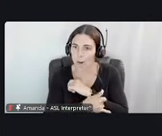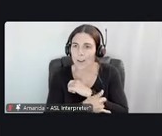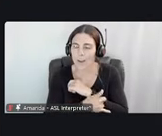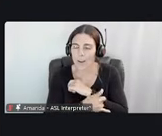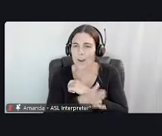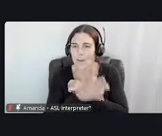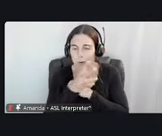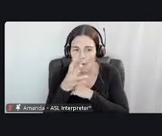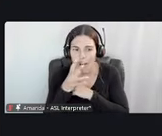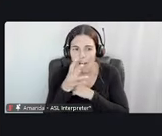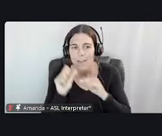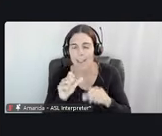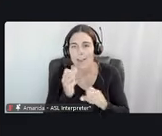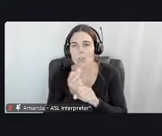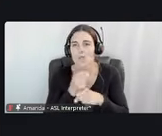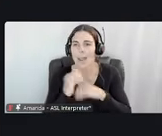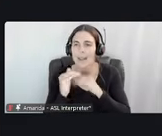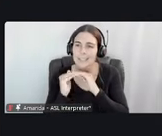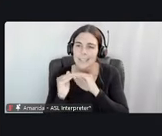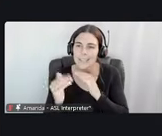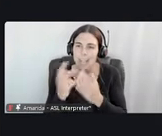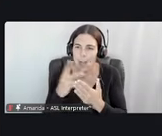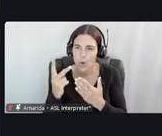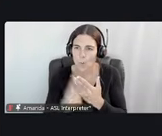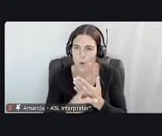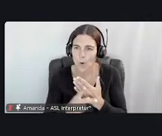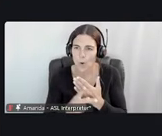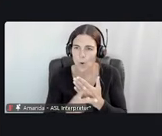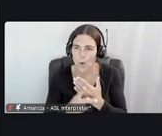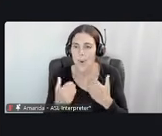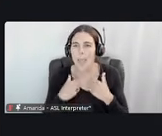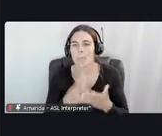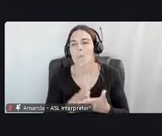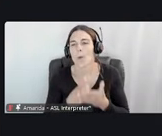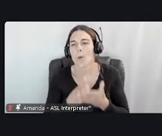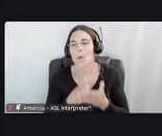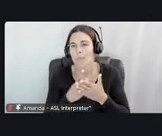program. Um and we had the great privilege of doing that with region 3 and so grateful to the